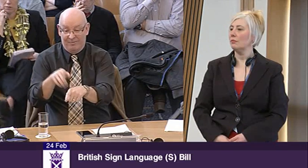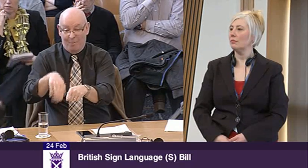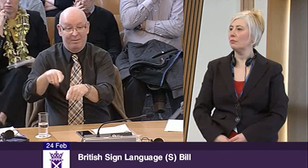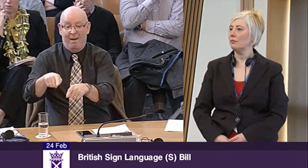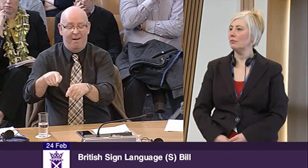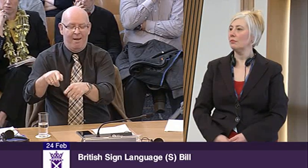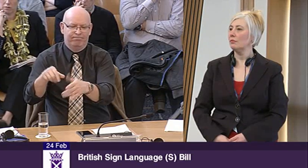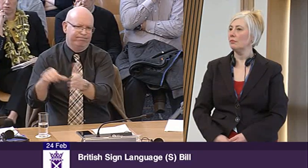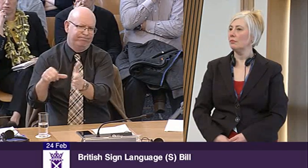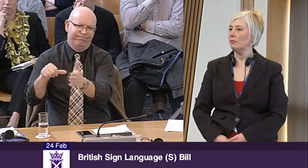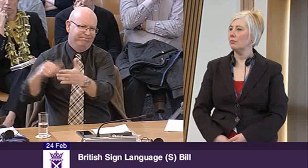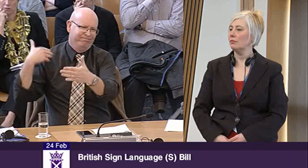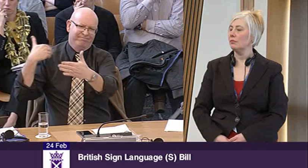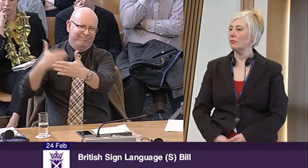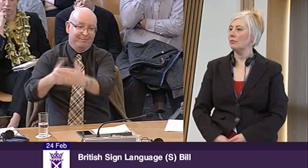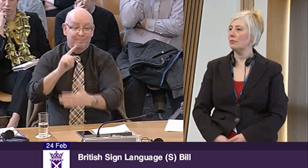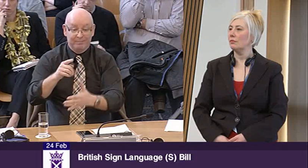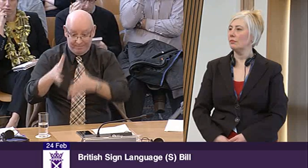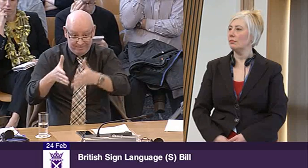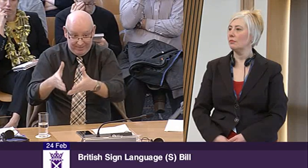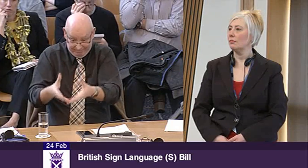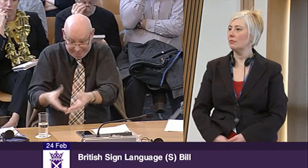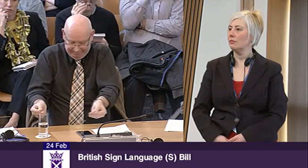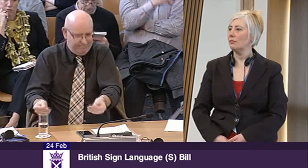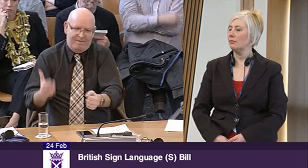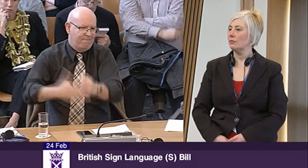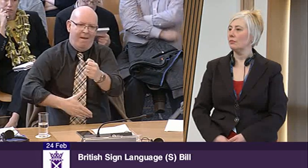very much swayed by those arguments, and that has led to many of the problems that are experienced